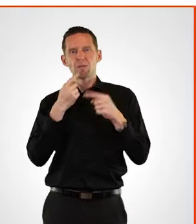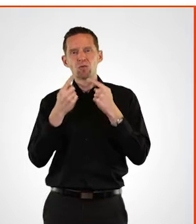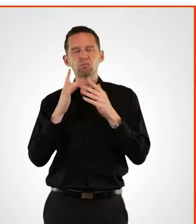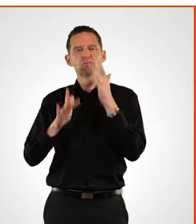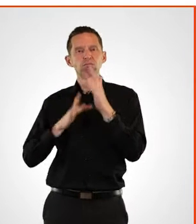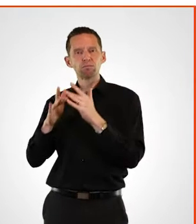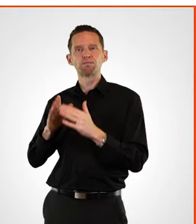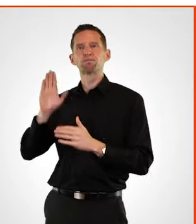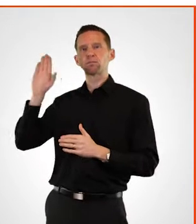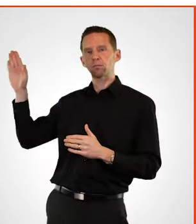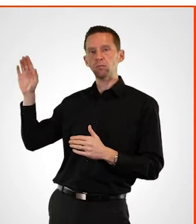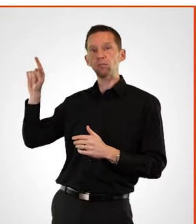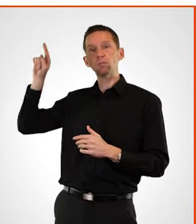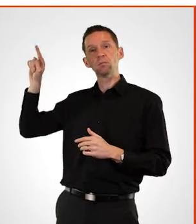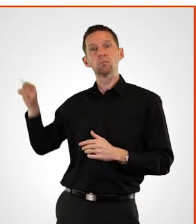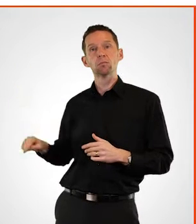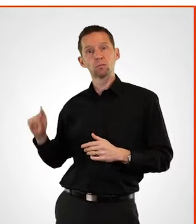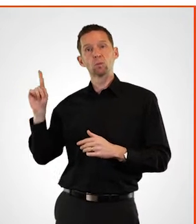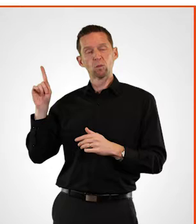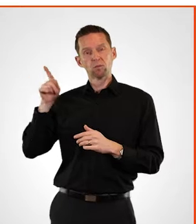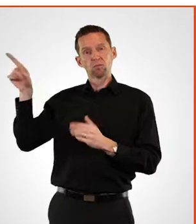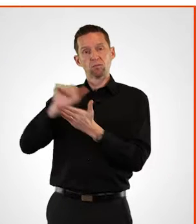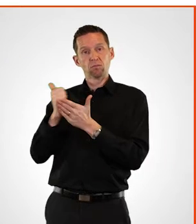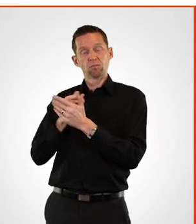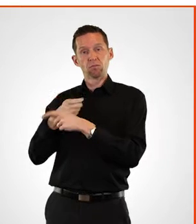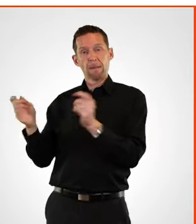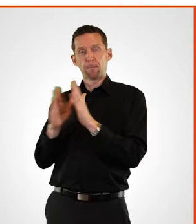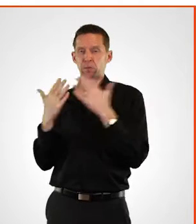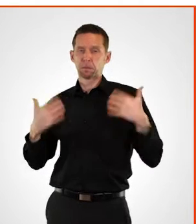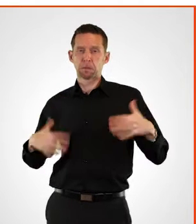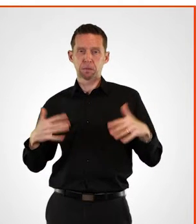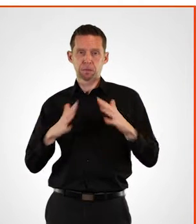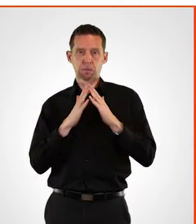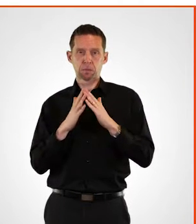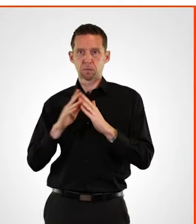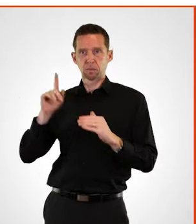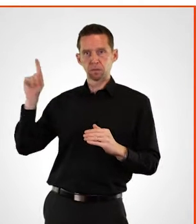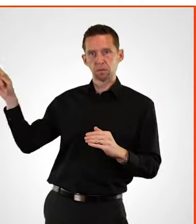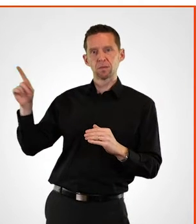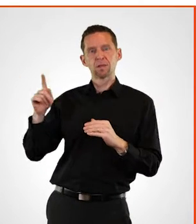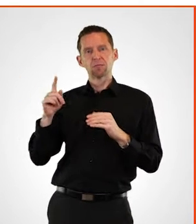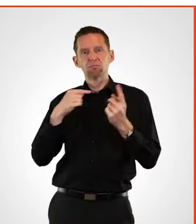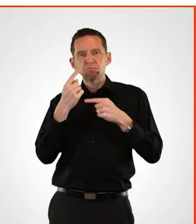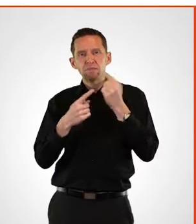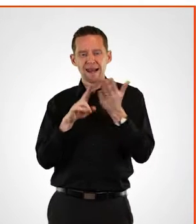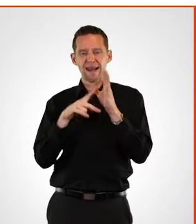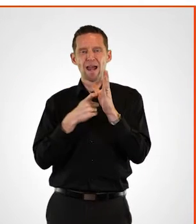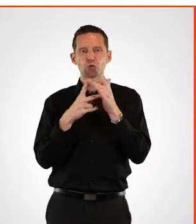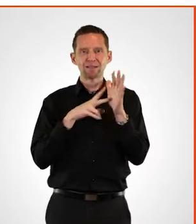Each one of these publishers produce books that are very valuable, both narrative and expository,